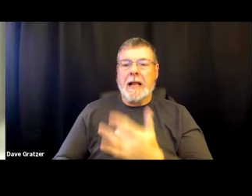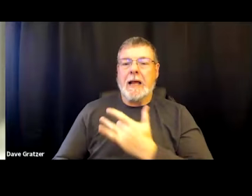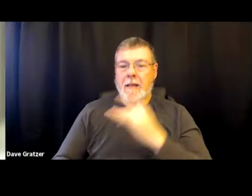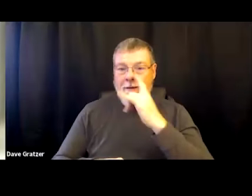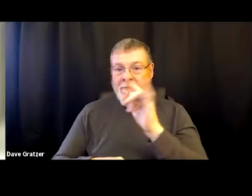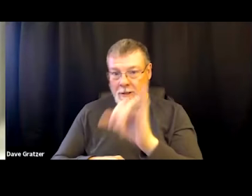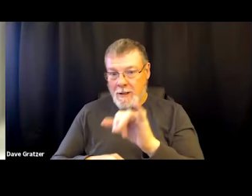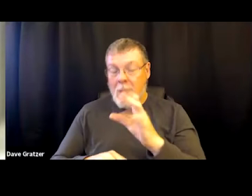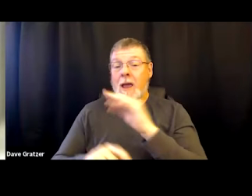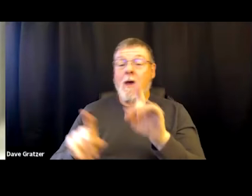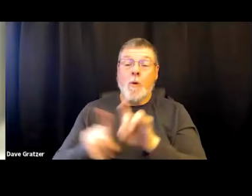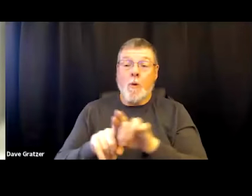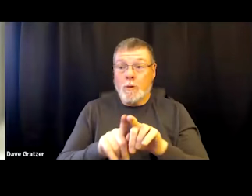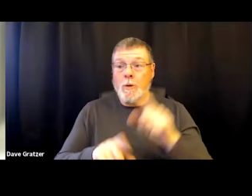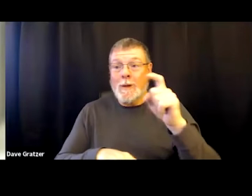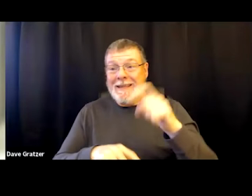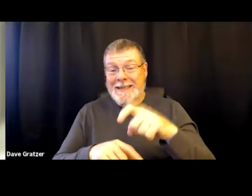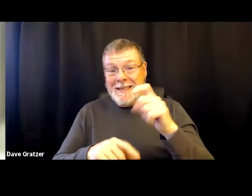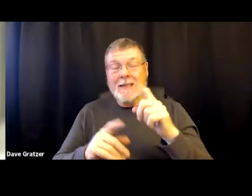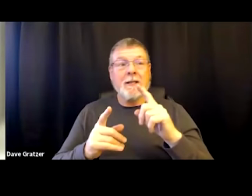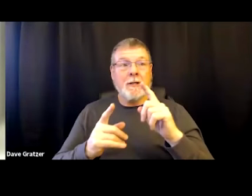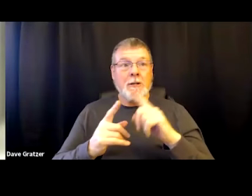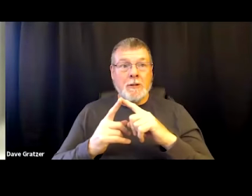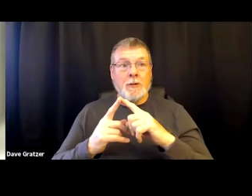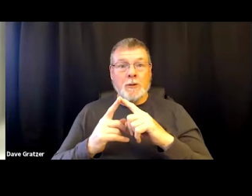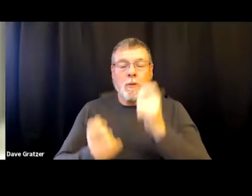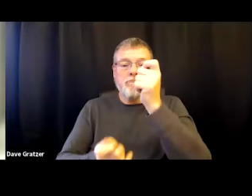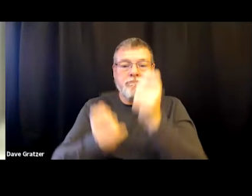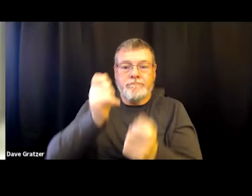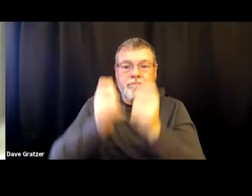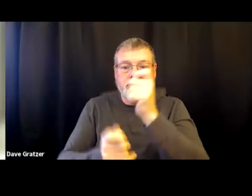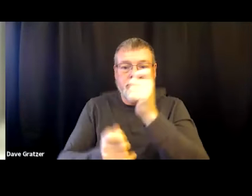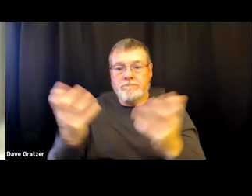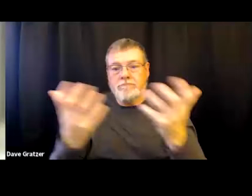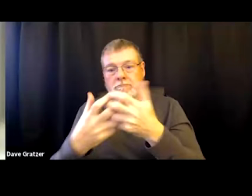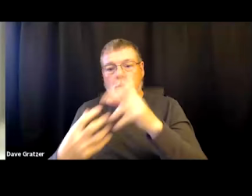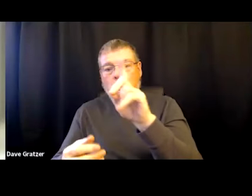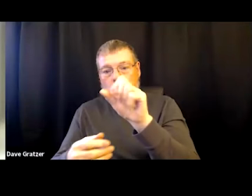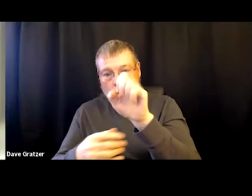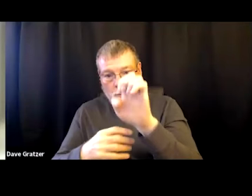and also the need to guide the dosage for withdrawal induction